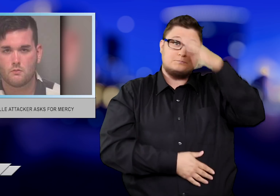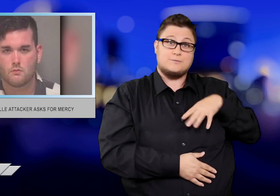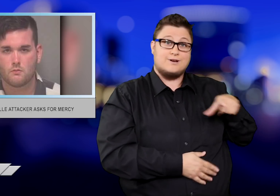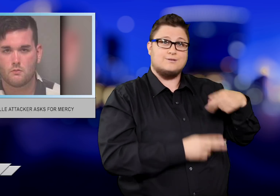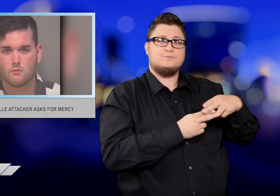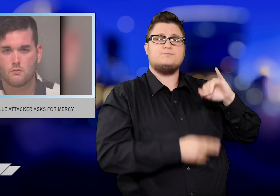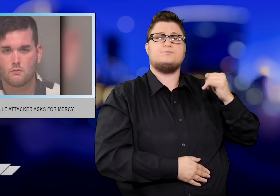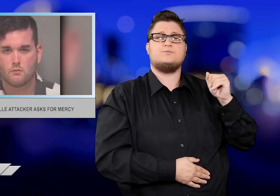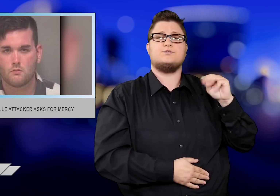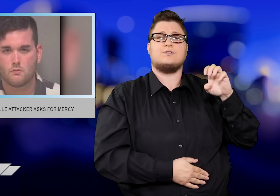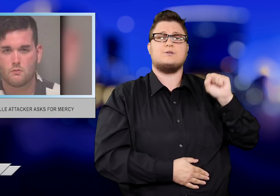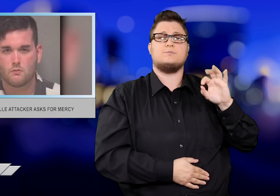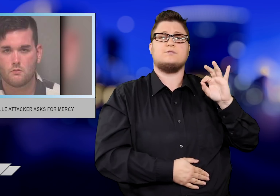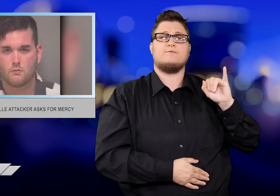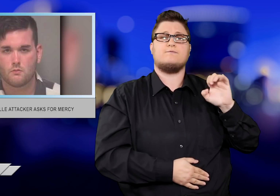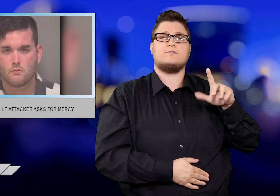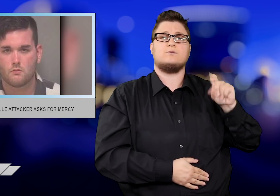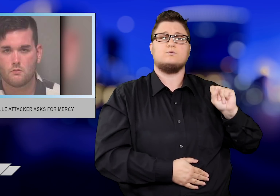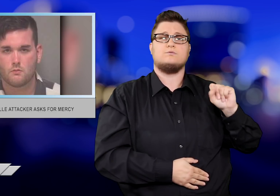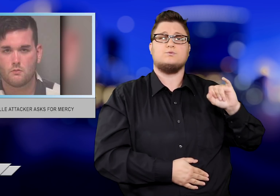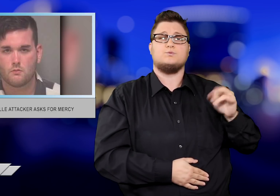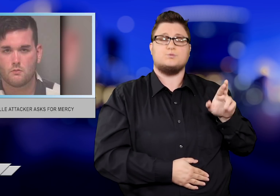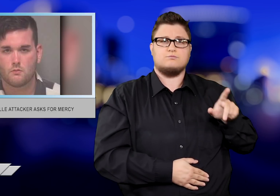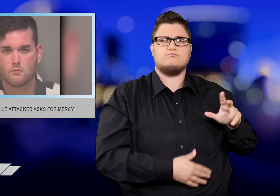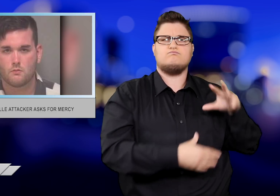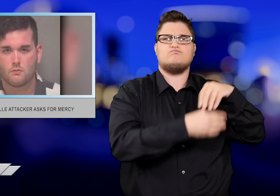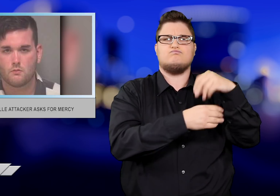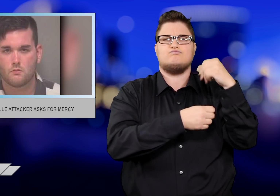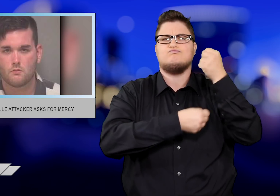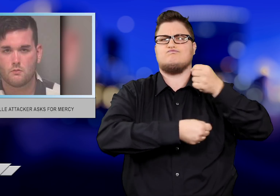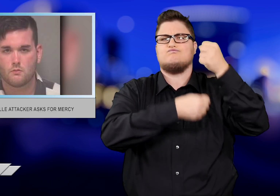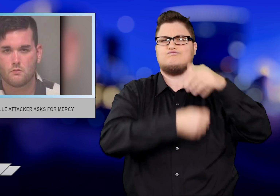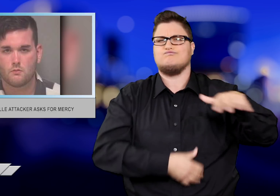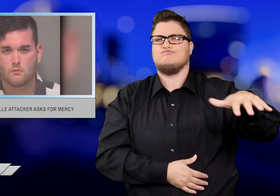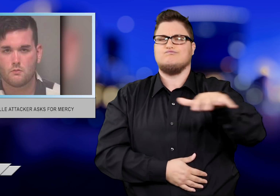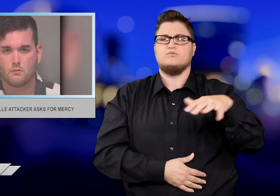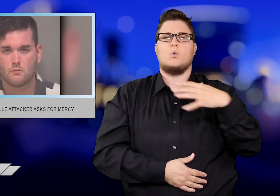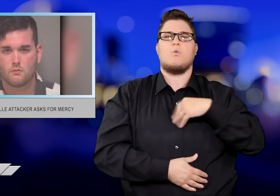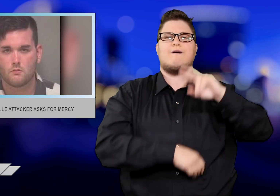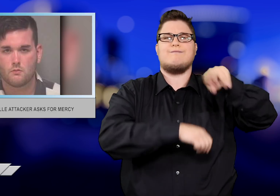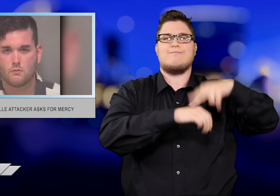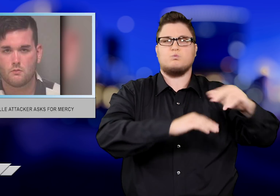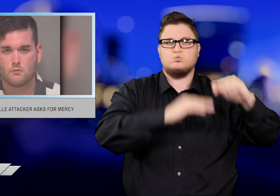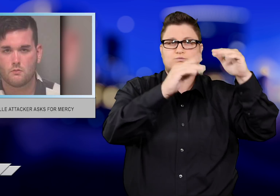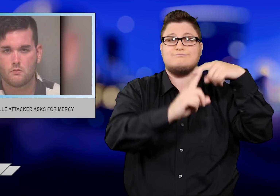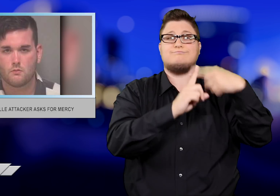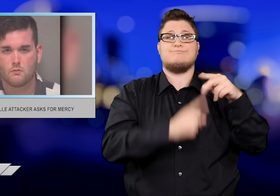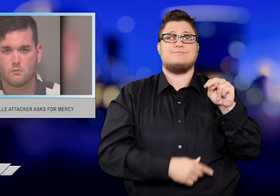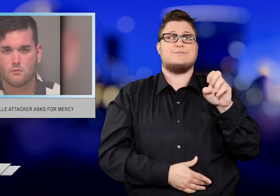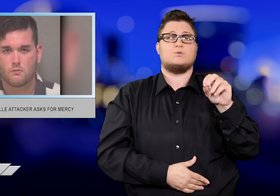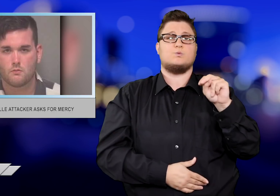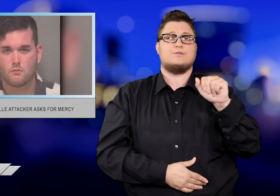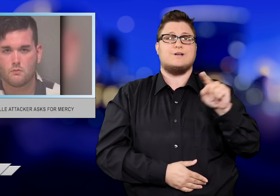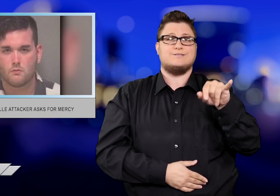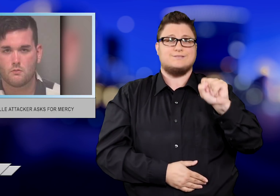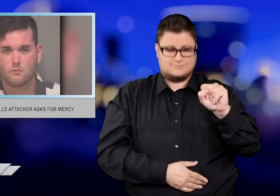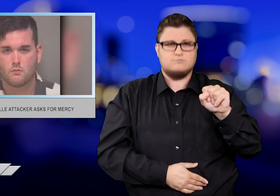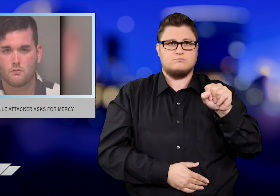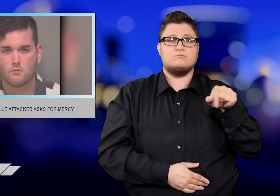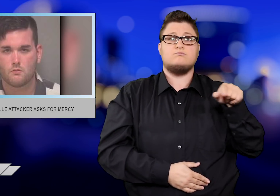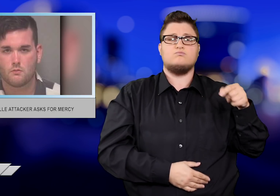In August 2017, Fields took part in the demonstrations by white nationalist and neo-Nazis.